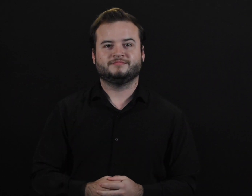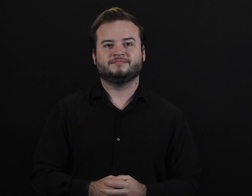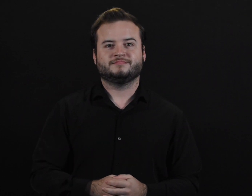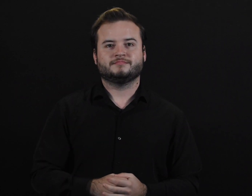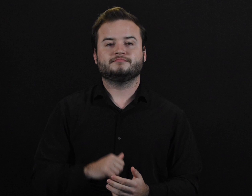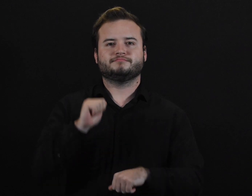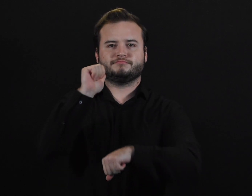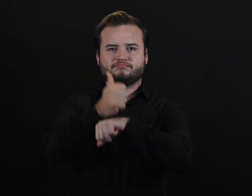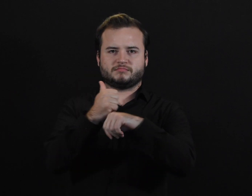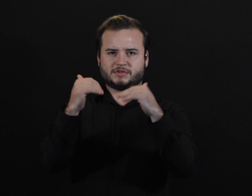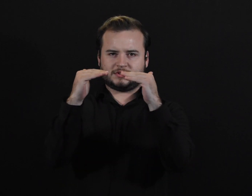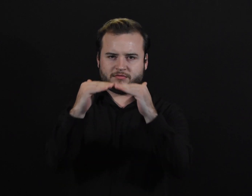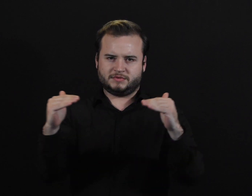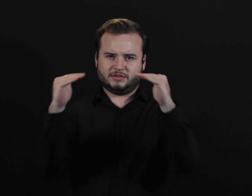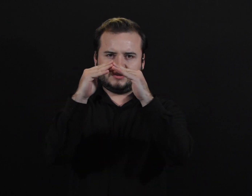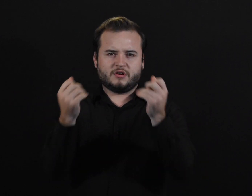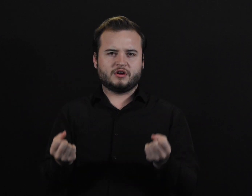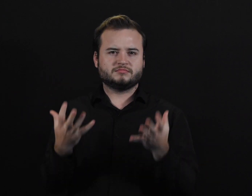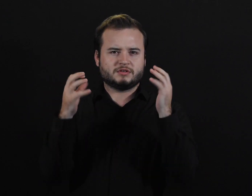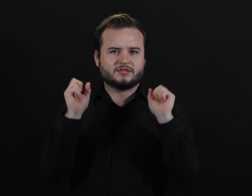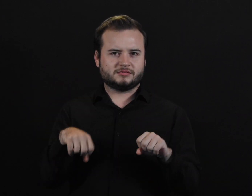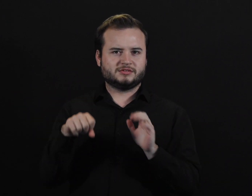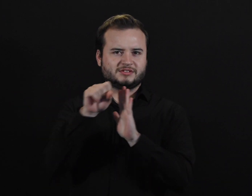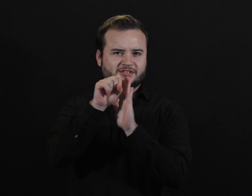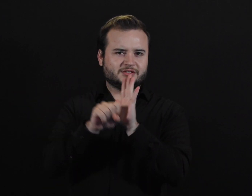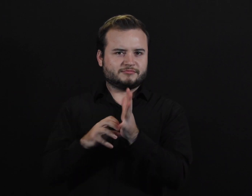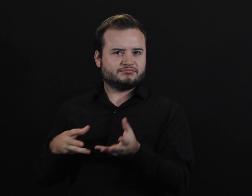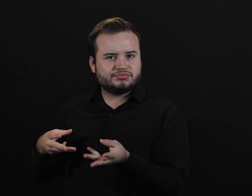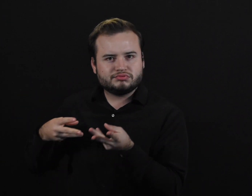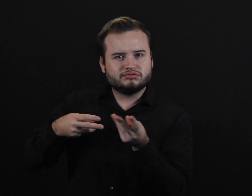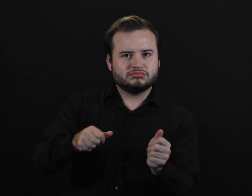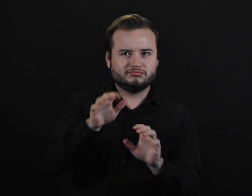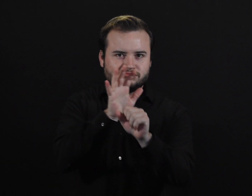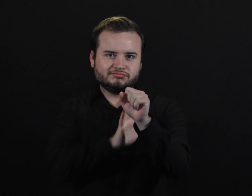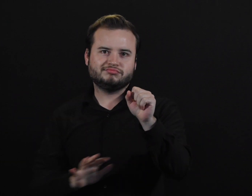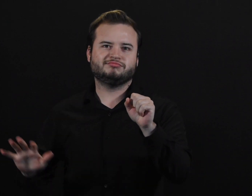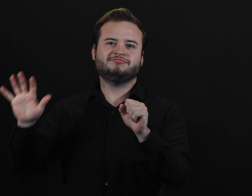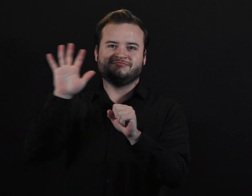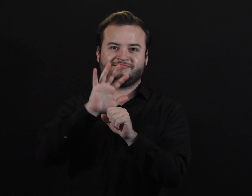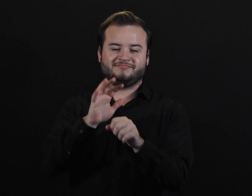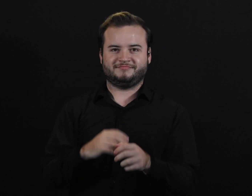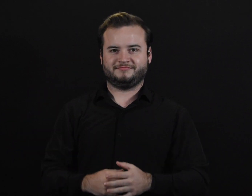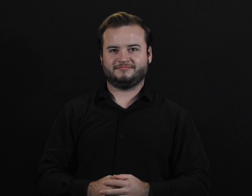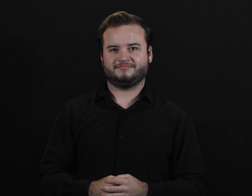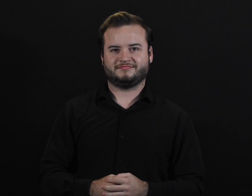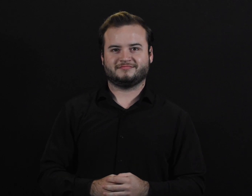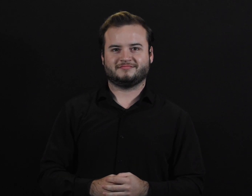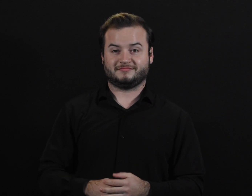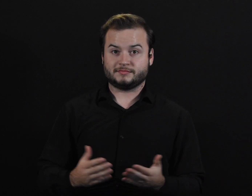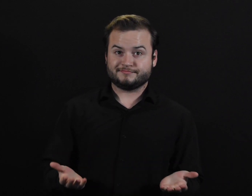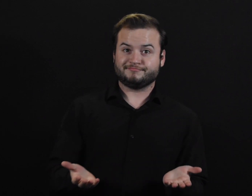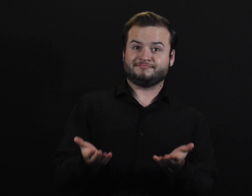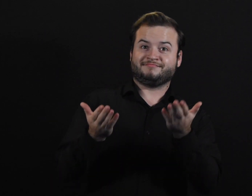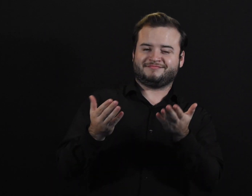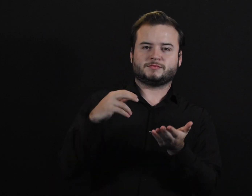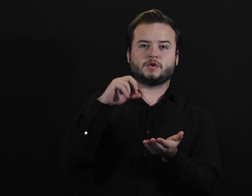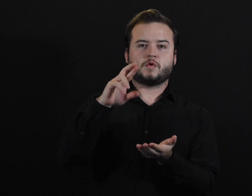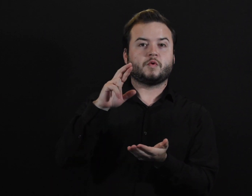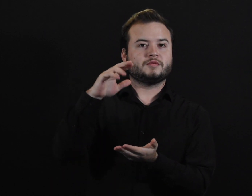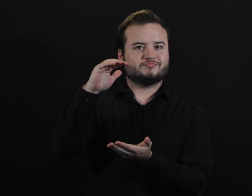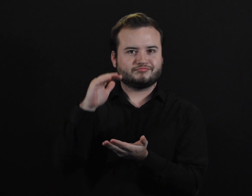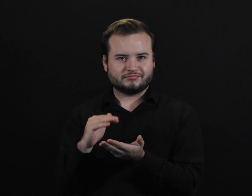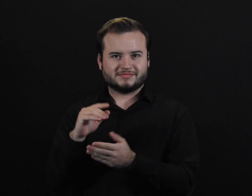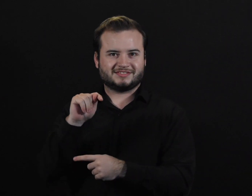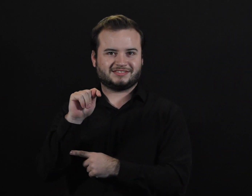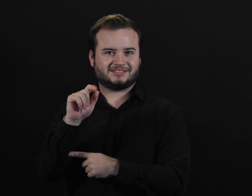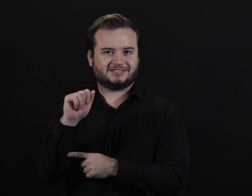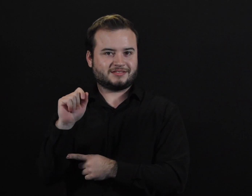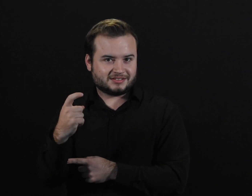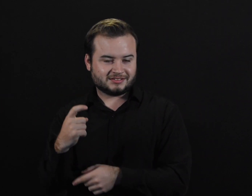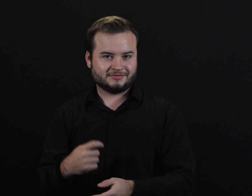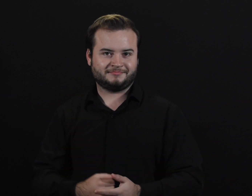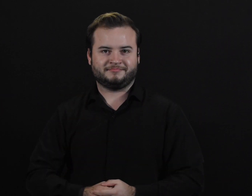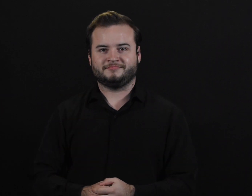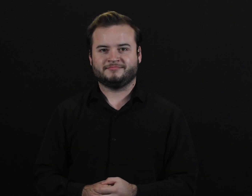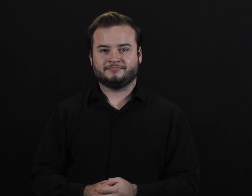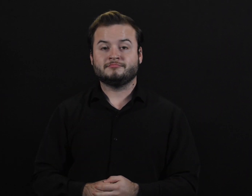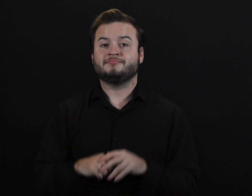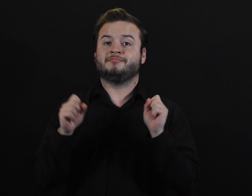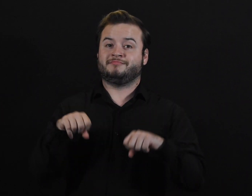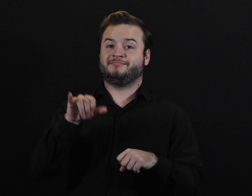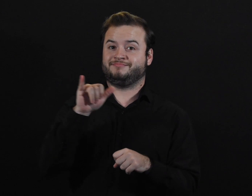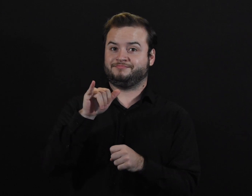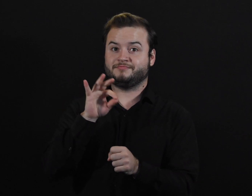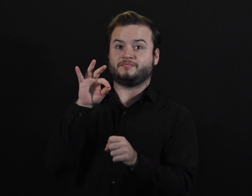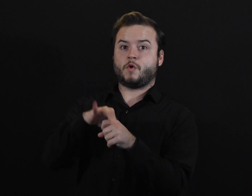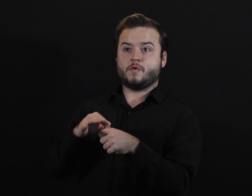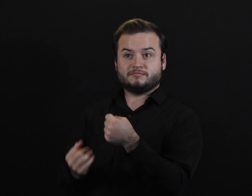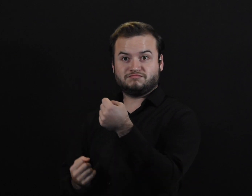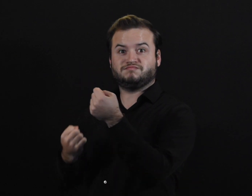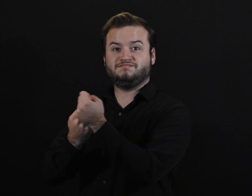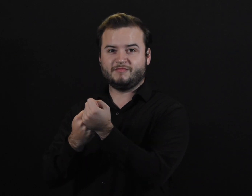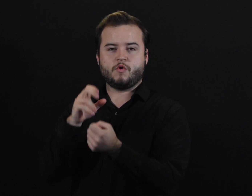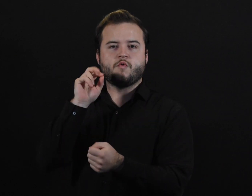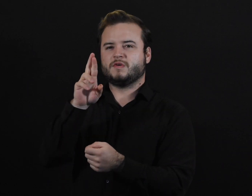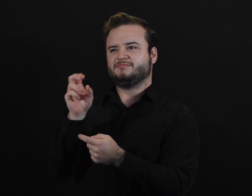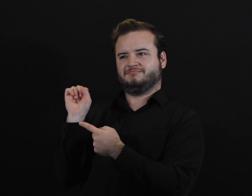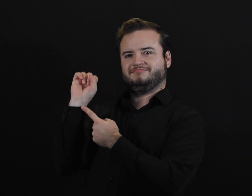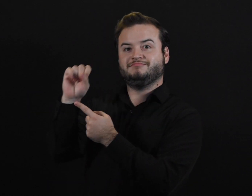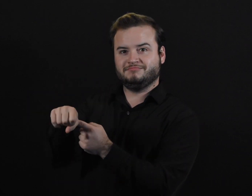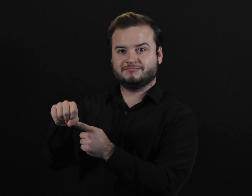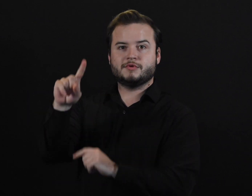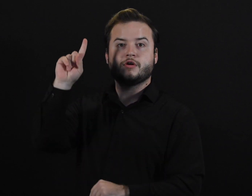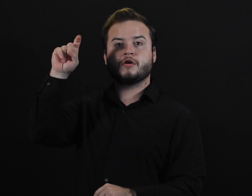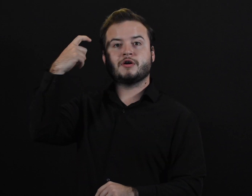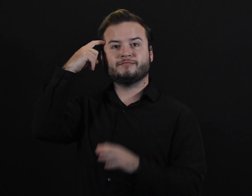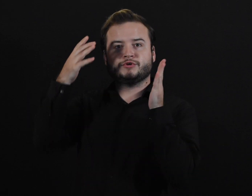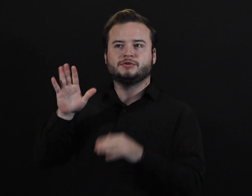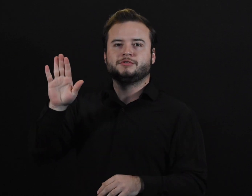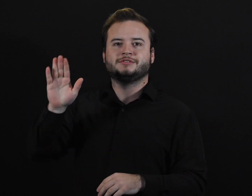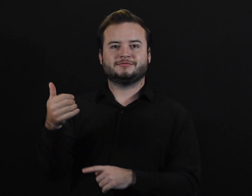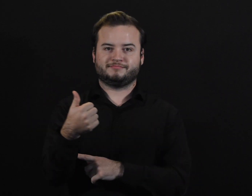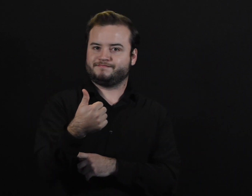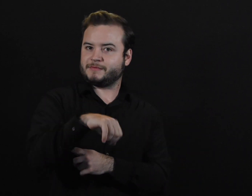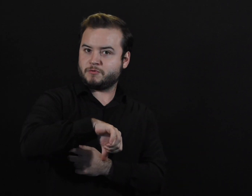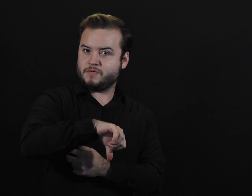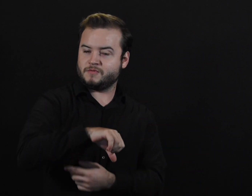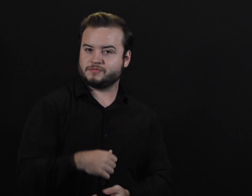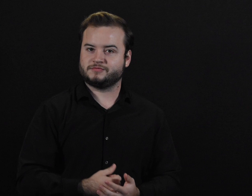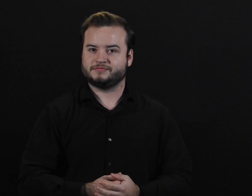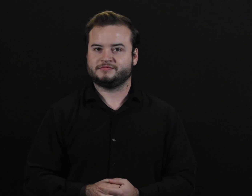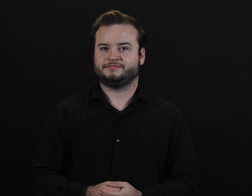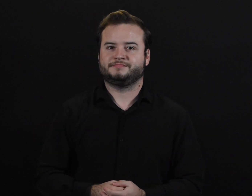setting levels for state spending, raising and lowering taxes, and voting to uphold or override gubernatorial vetoes.